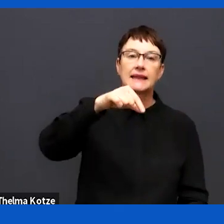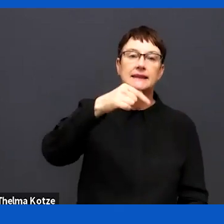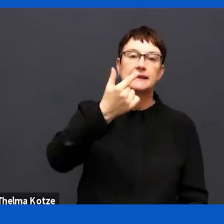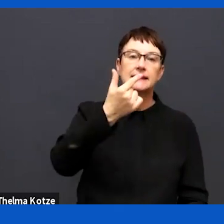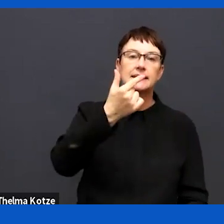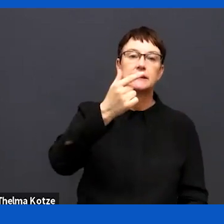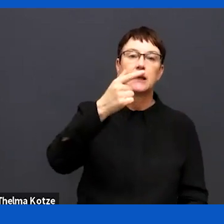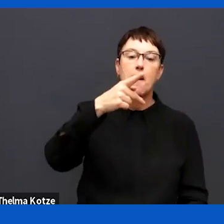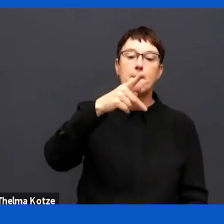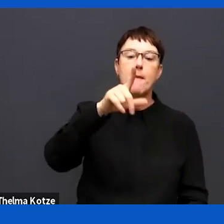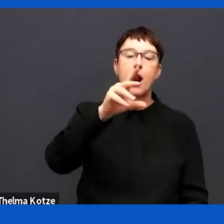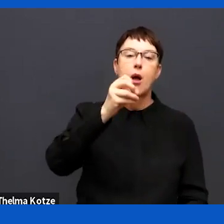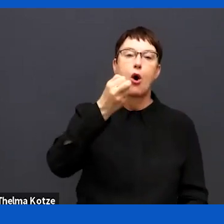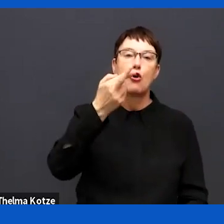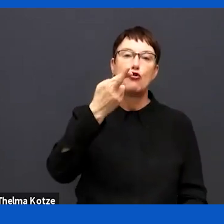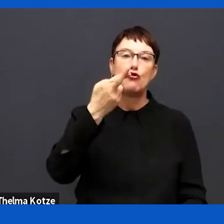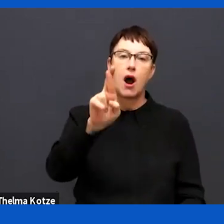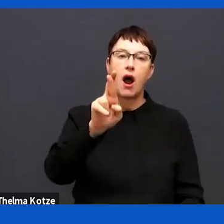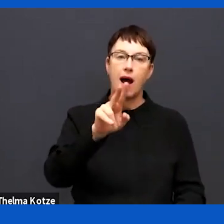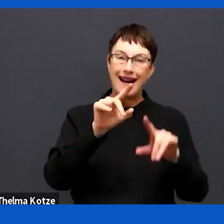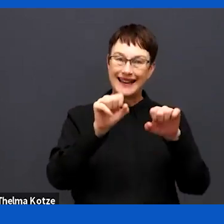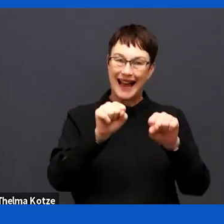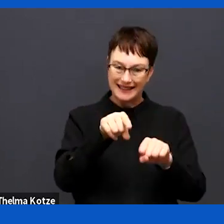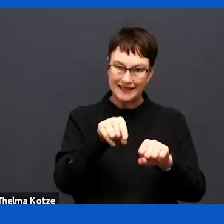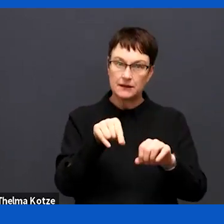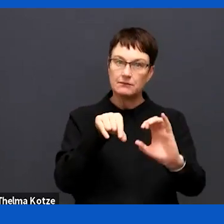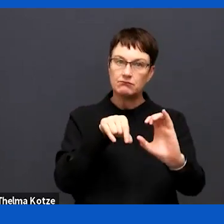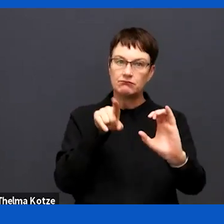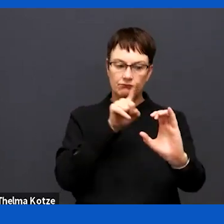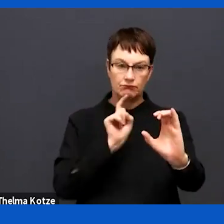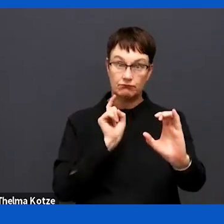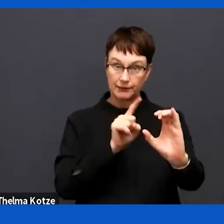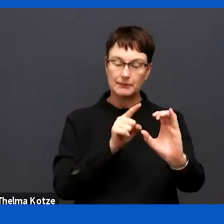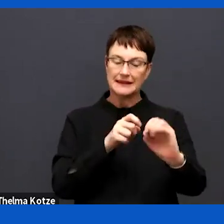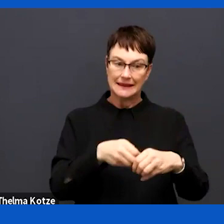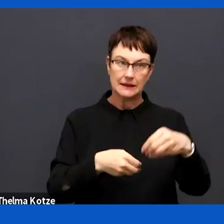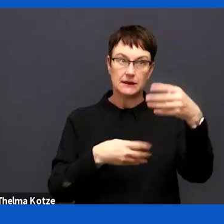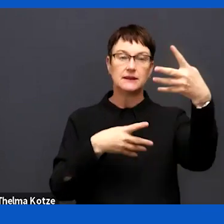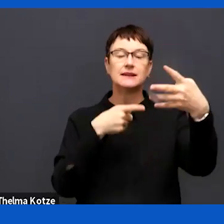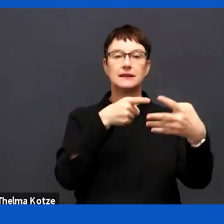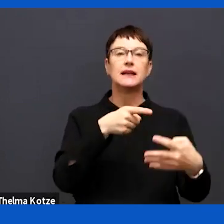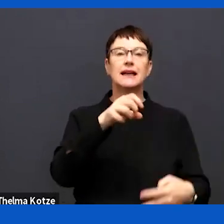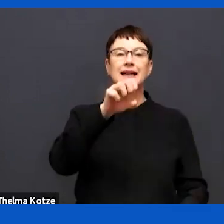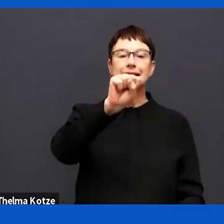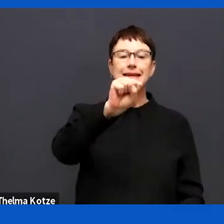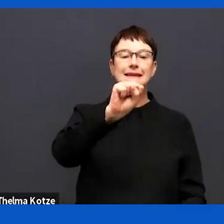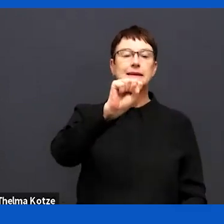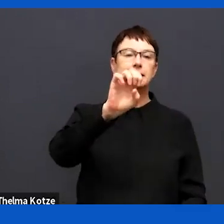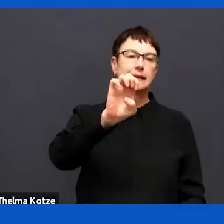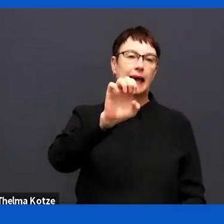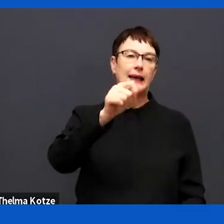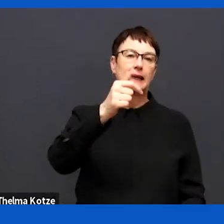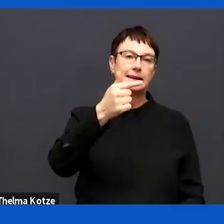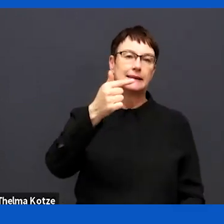So there is potentially something that we need to consider here, which is around some of the